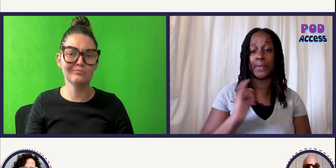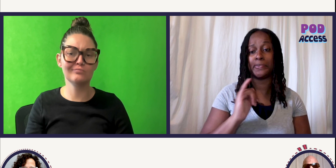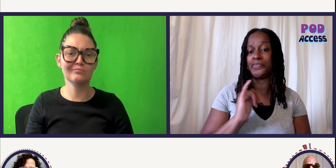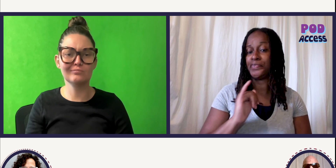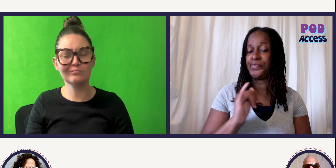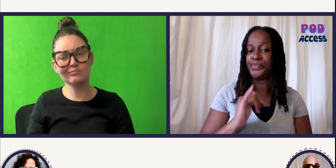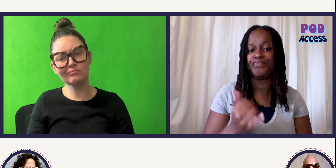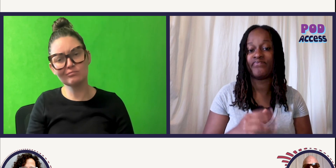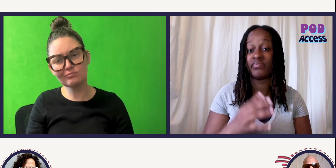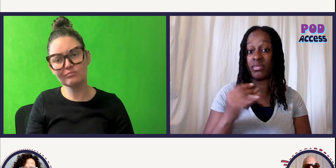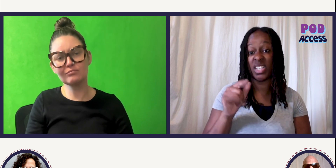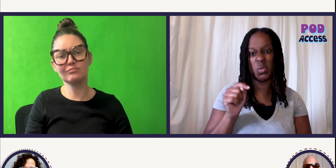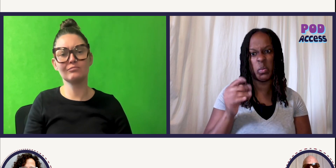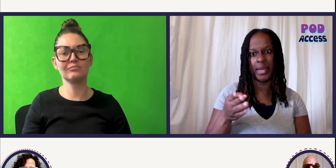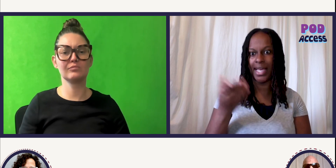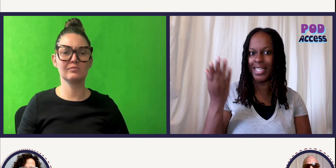Same here. And that's too bad.